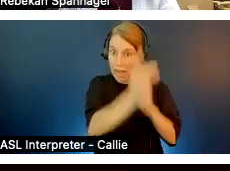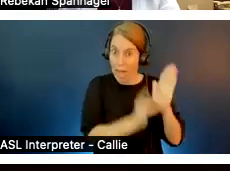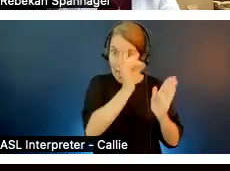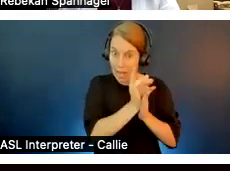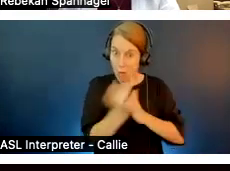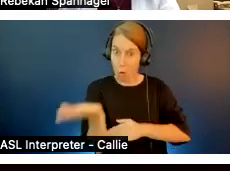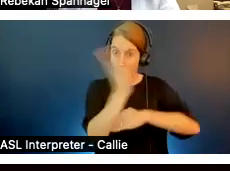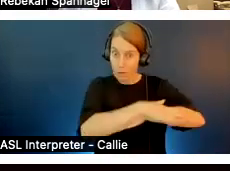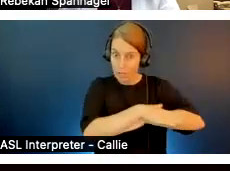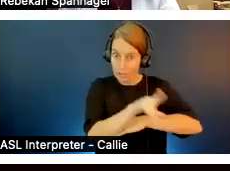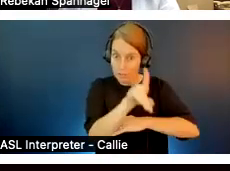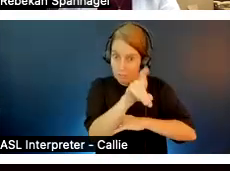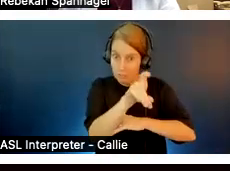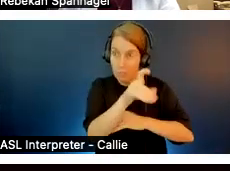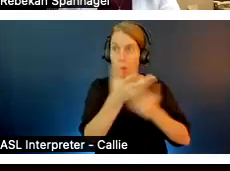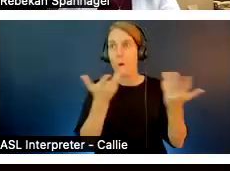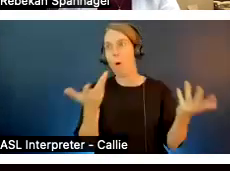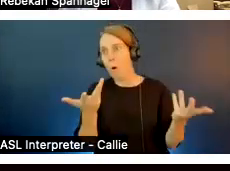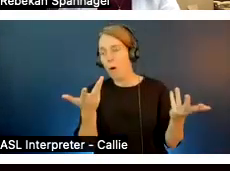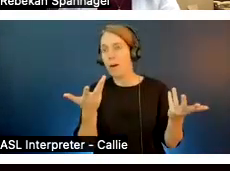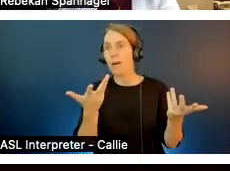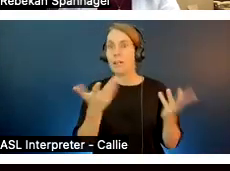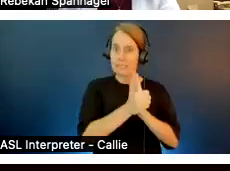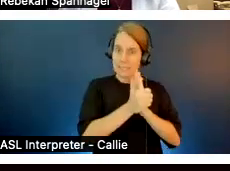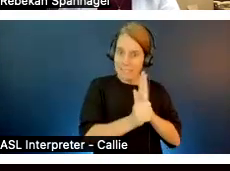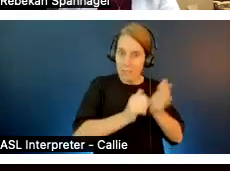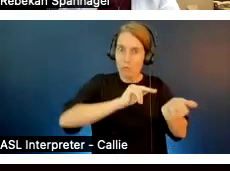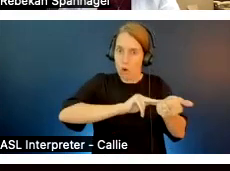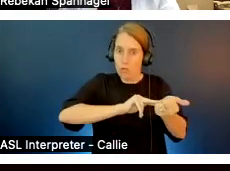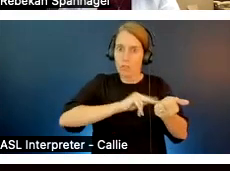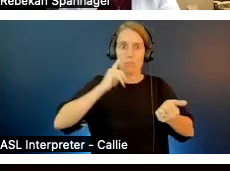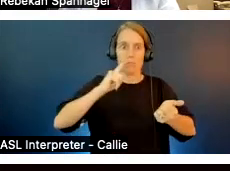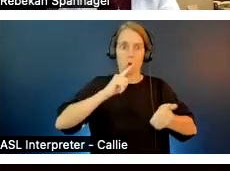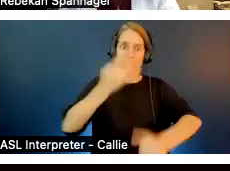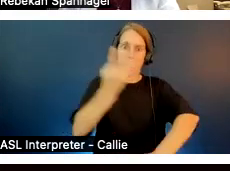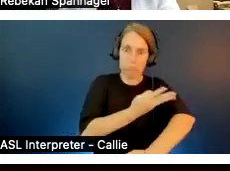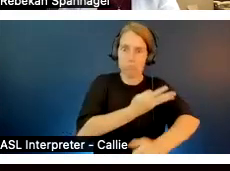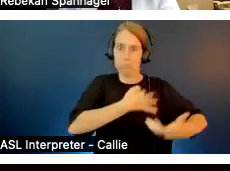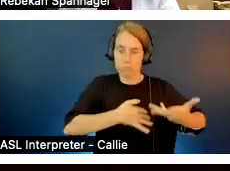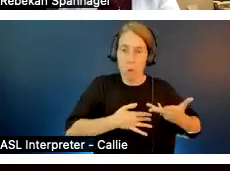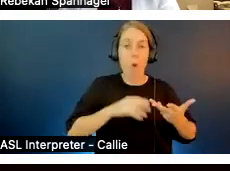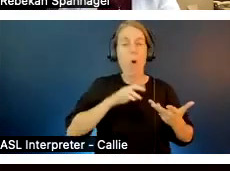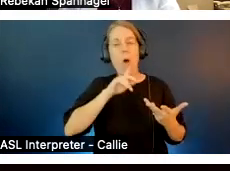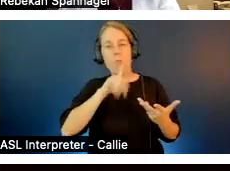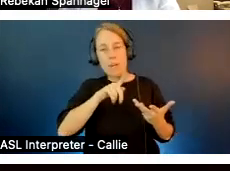in the line of a personal aid somebody who might help you dress but doesn't have to give you a